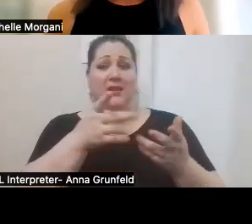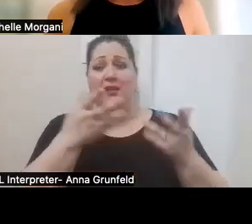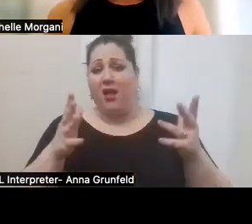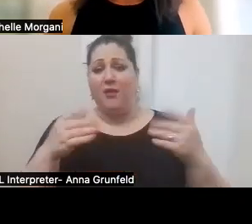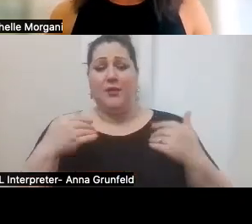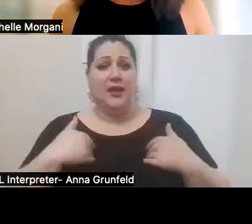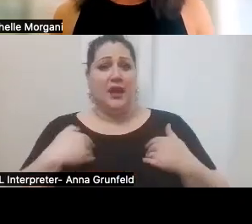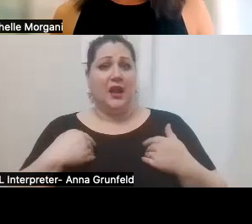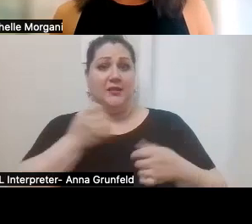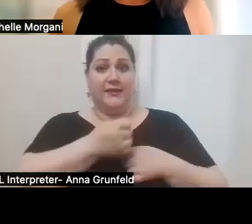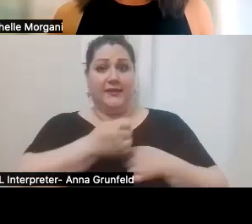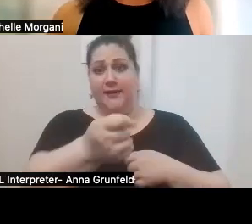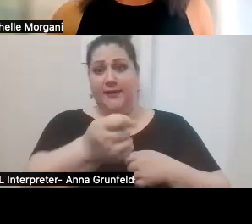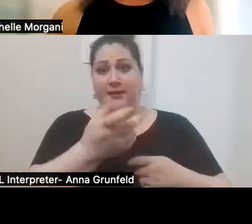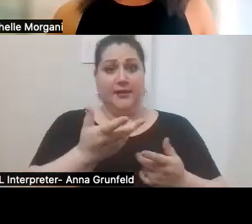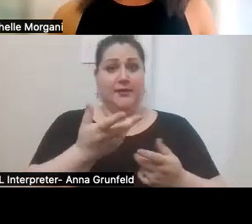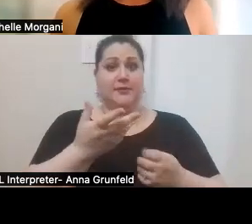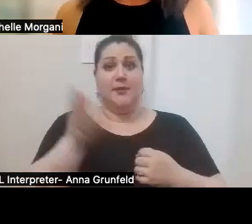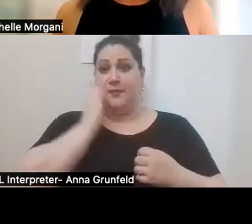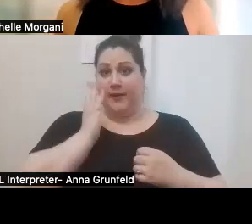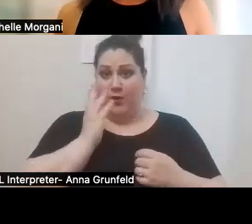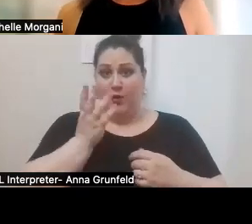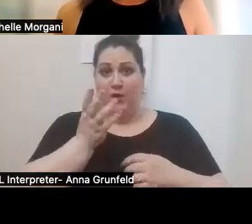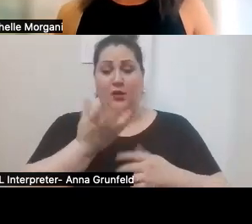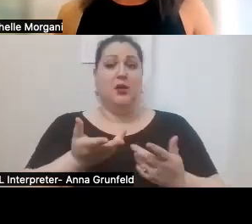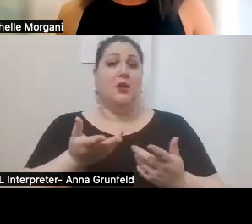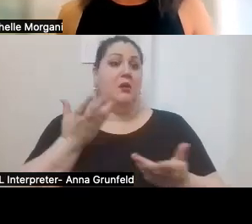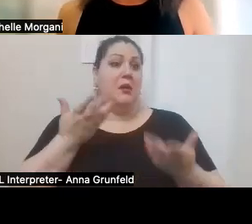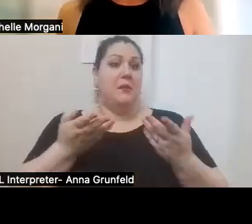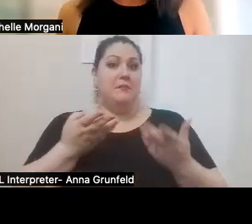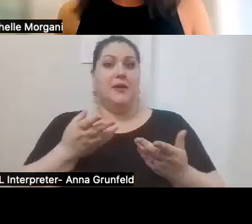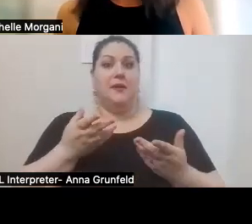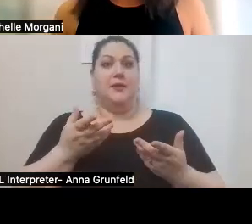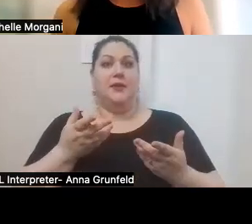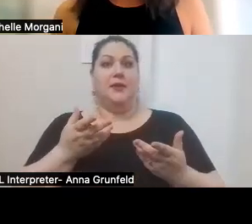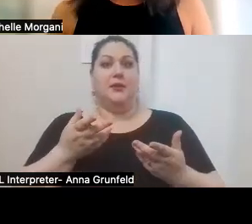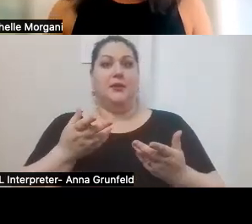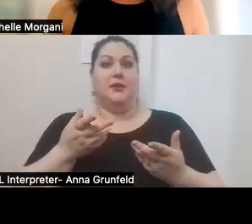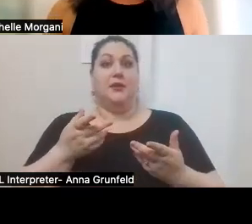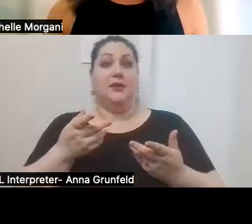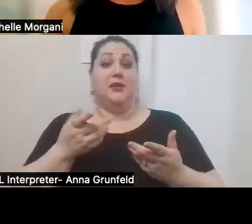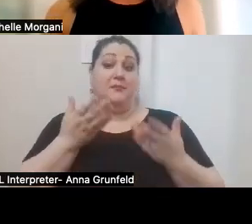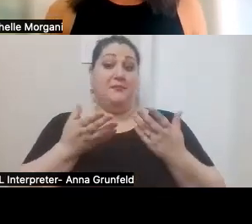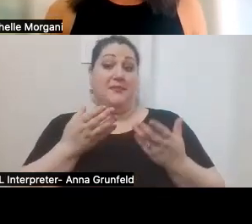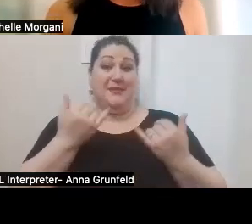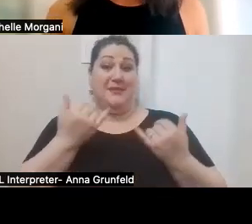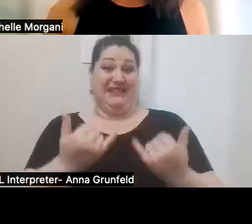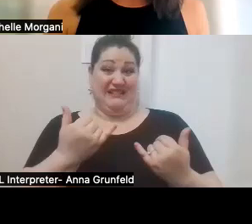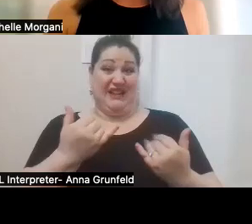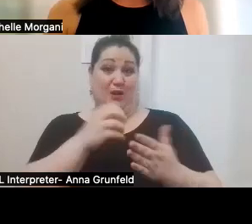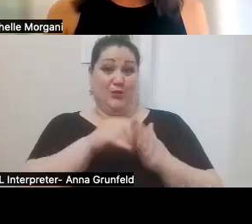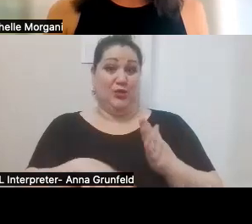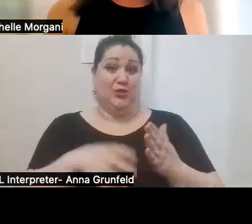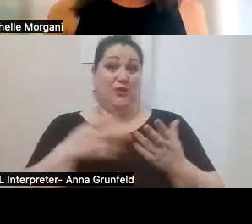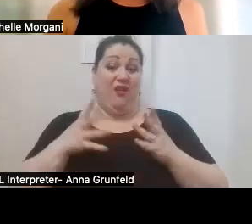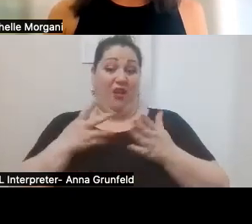There may be a period where, you know, we're seeing them after a failed placement. We may be seeing them at the start of practices altogether.